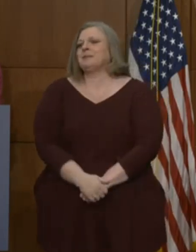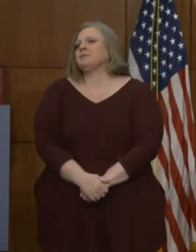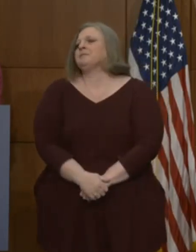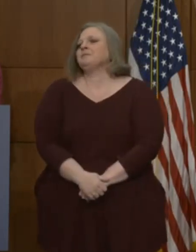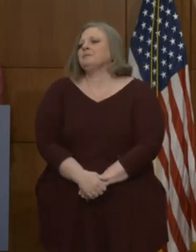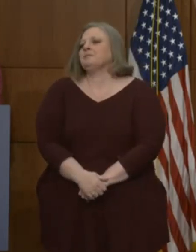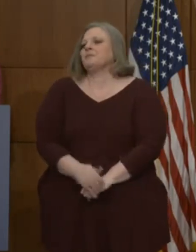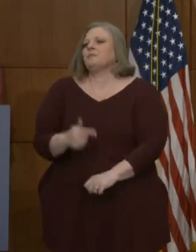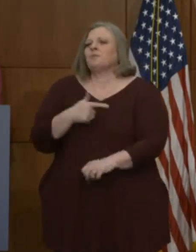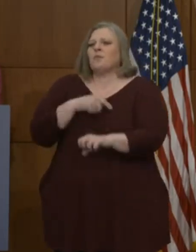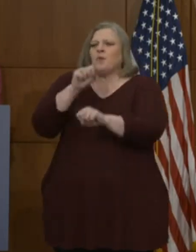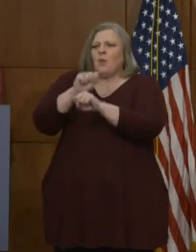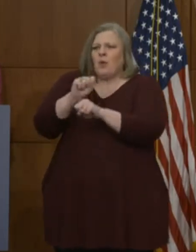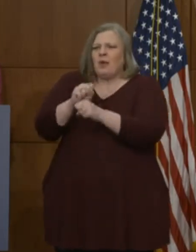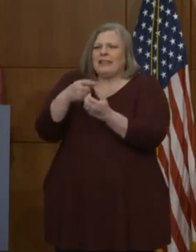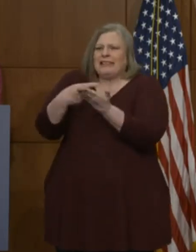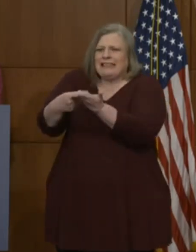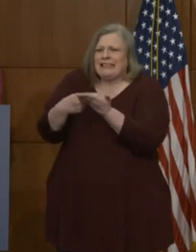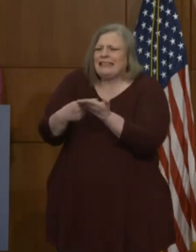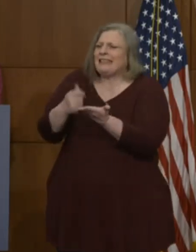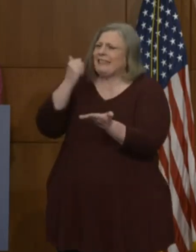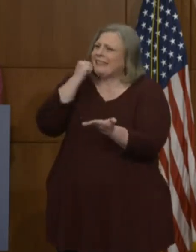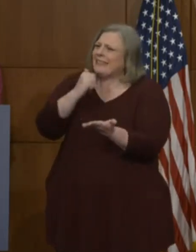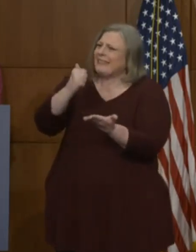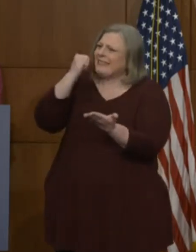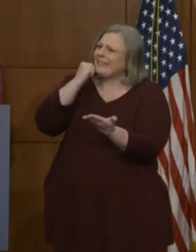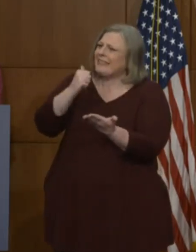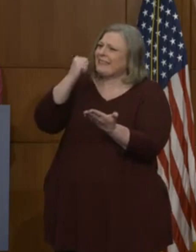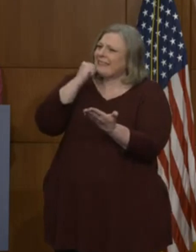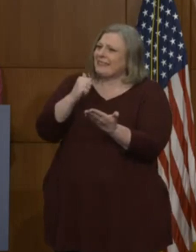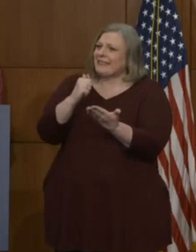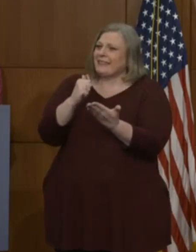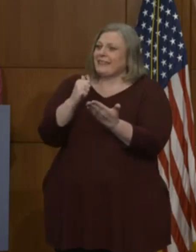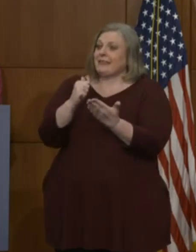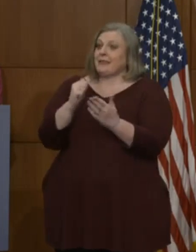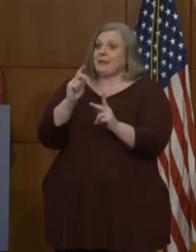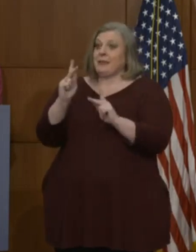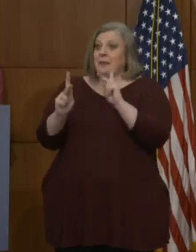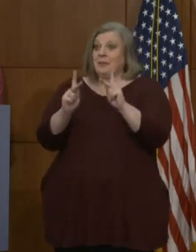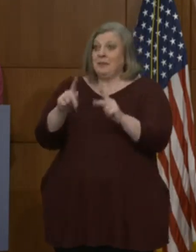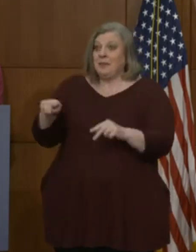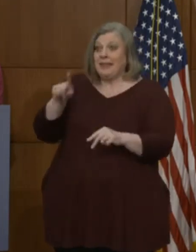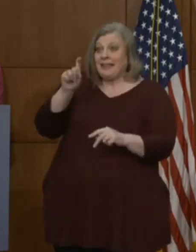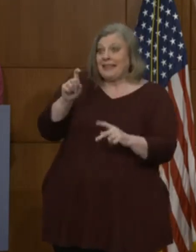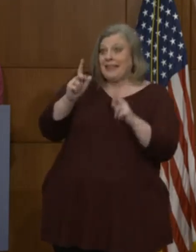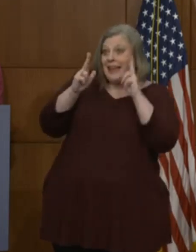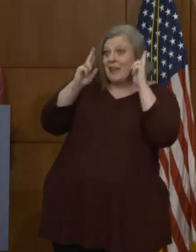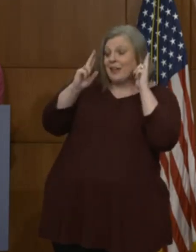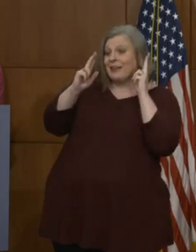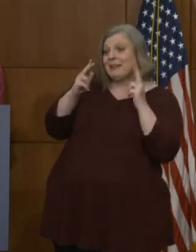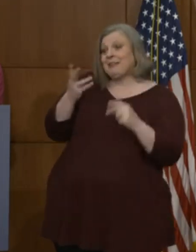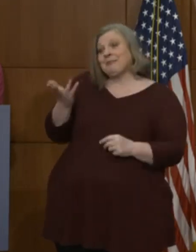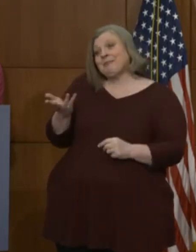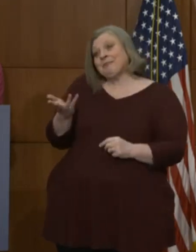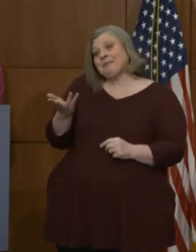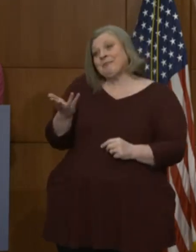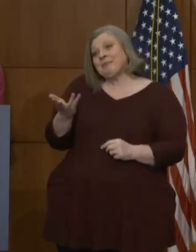SOCIAL. NOT HAVE MORE THAN TEN FEET AT A NOT A SUB. SIX WE’RE